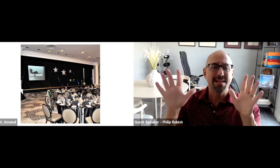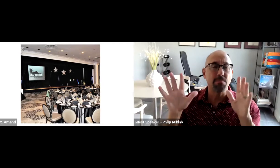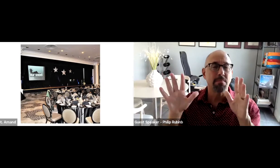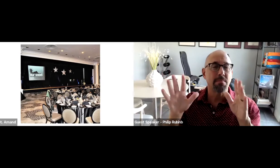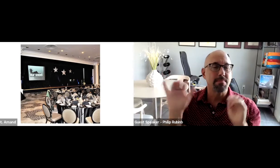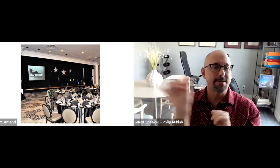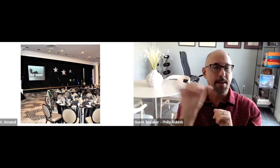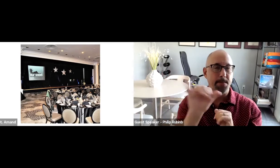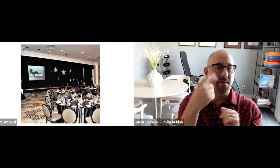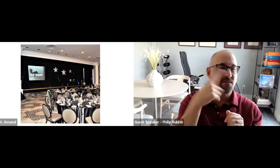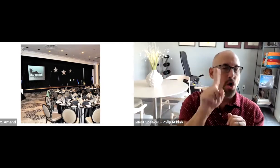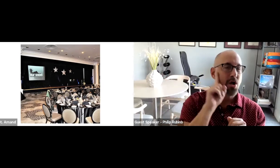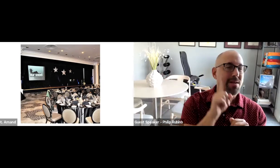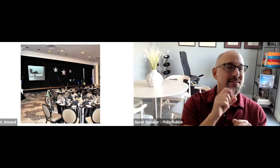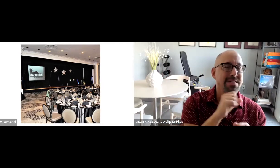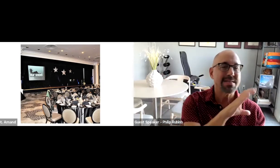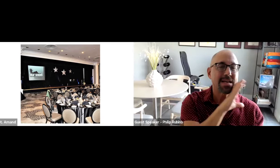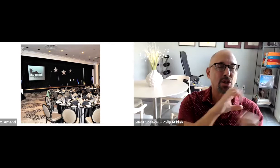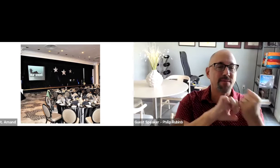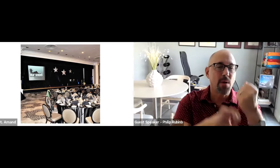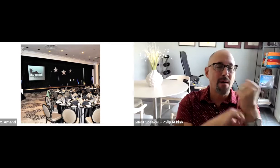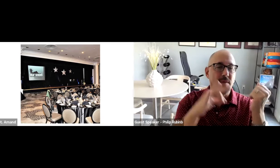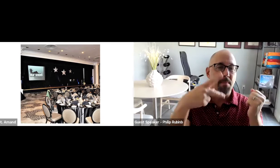how Guy made the centerpieces out of almost nothing?